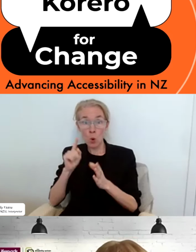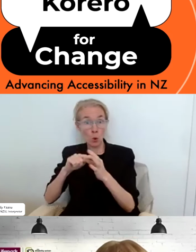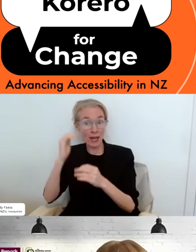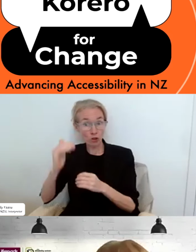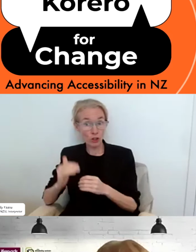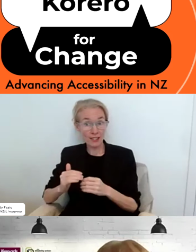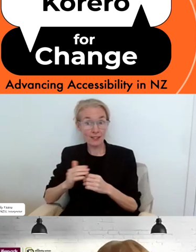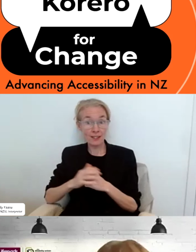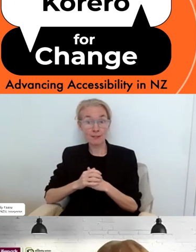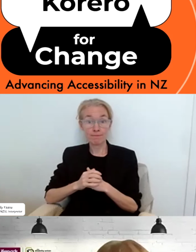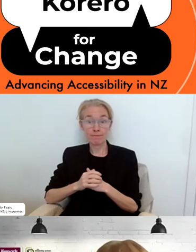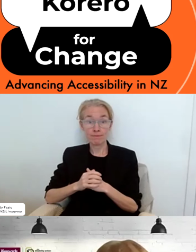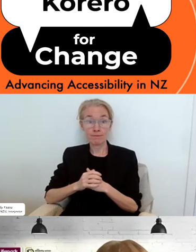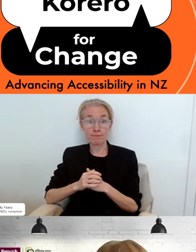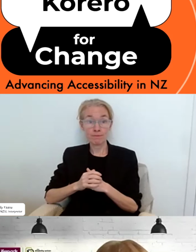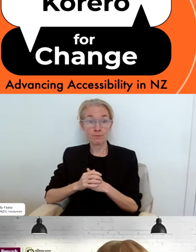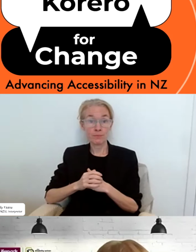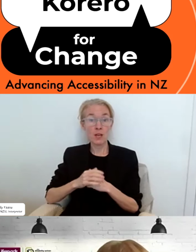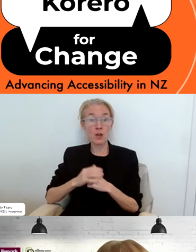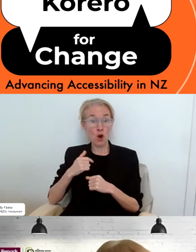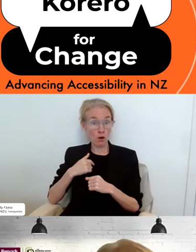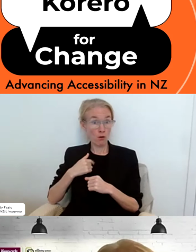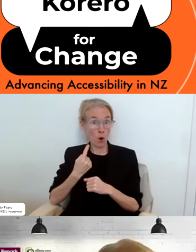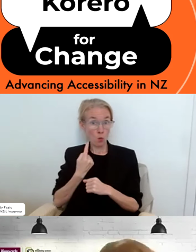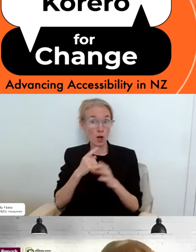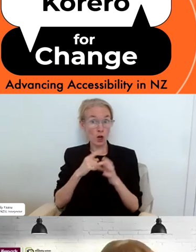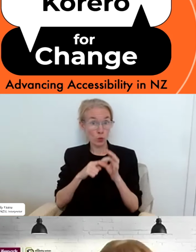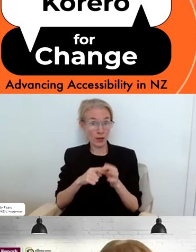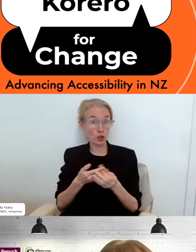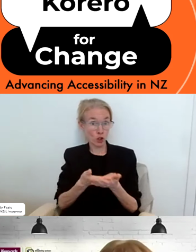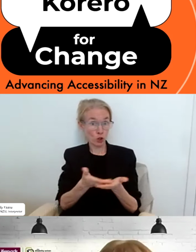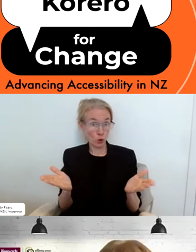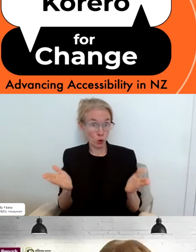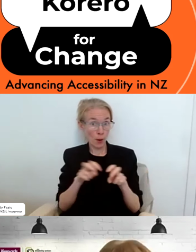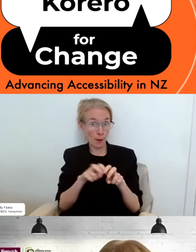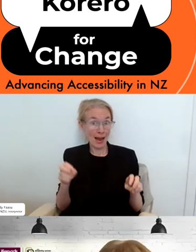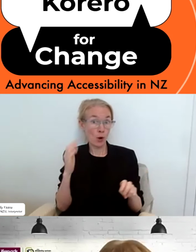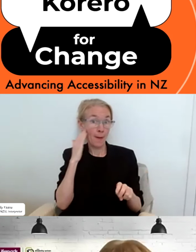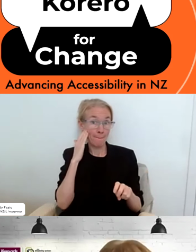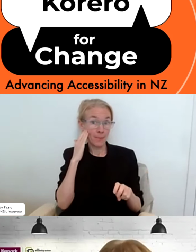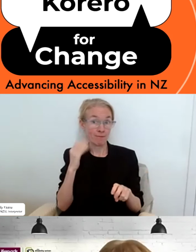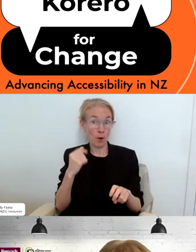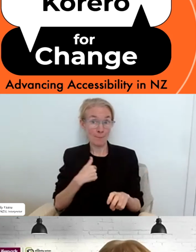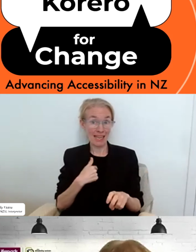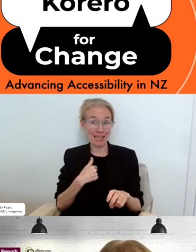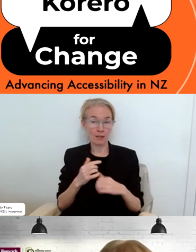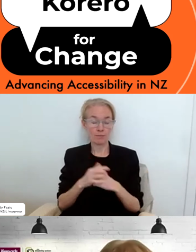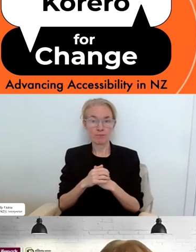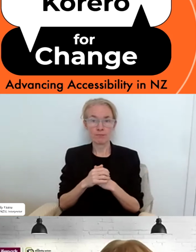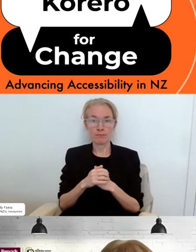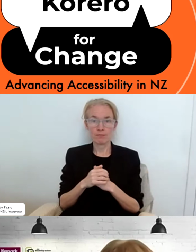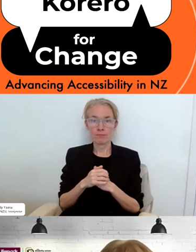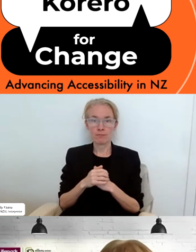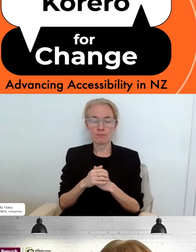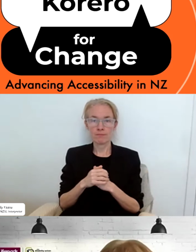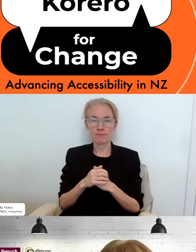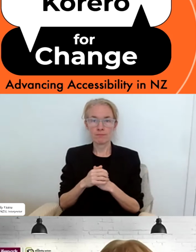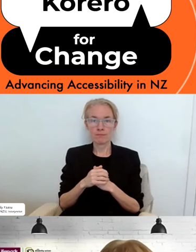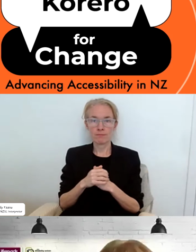And I actually do have a question for the panelists. So Access Matters